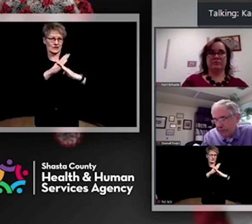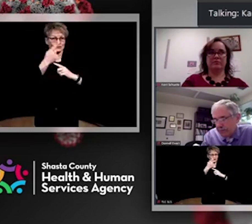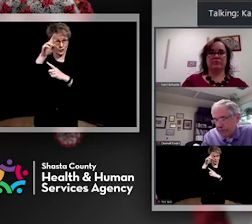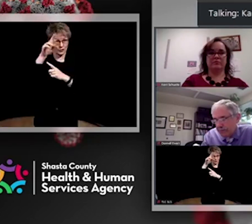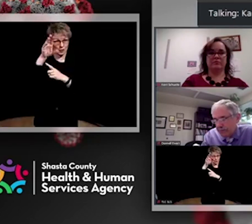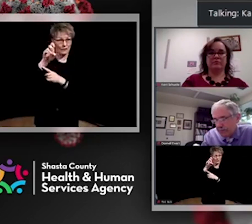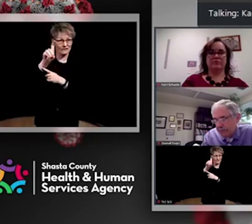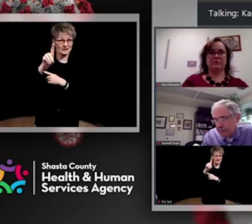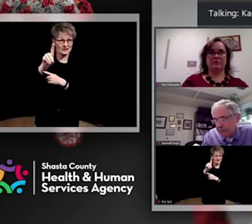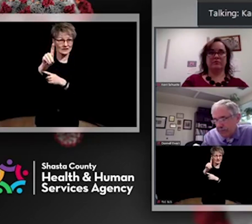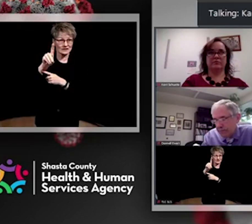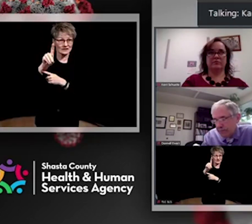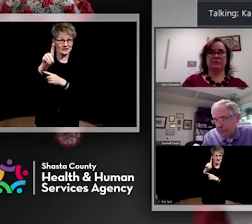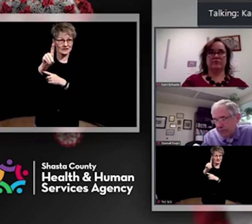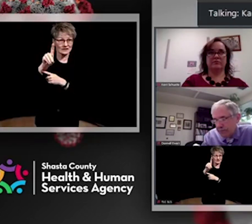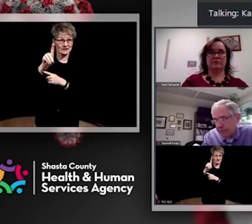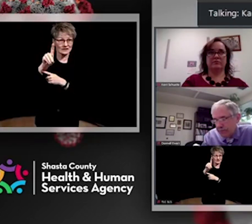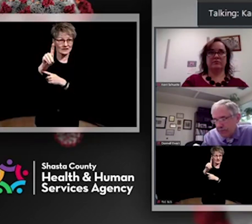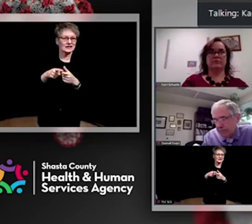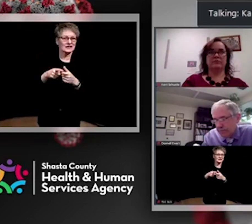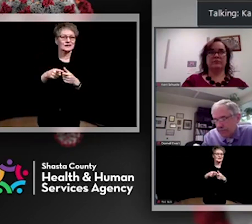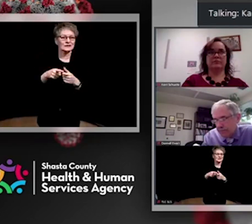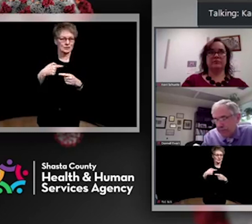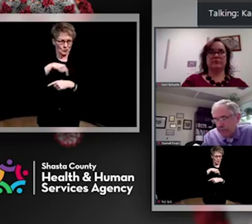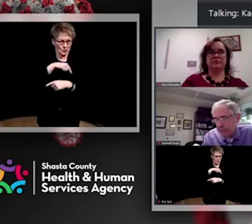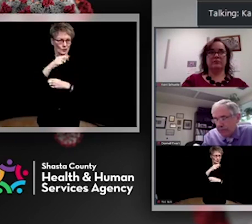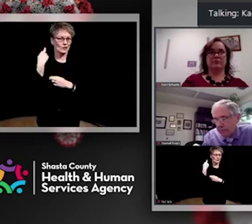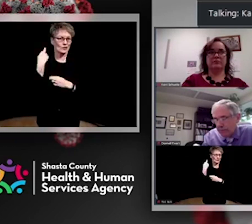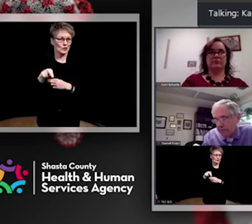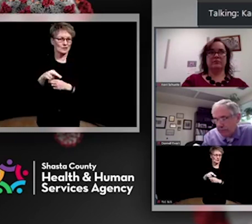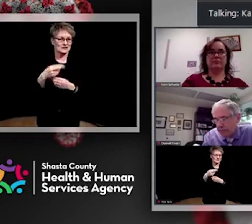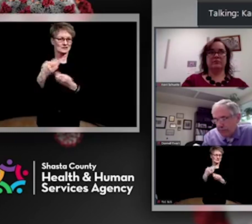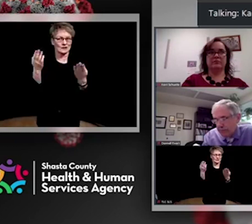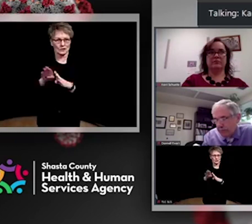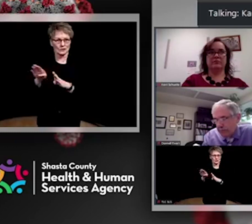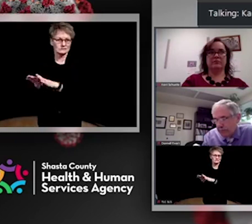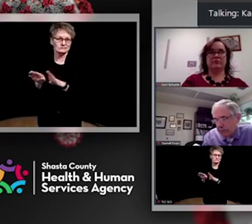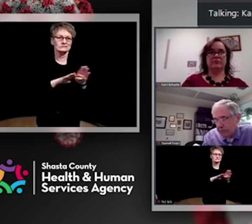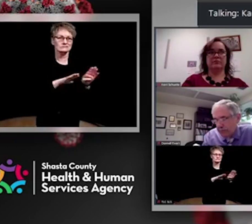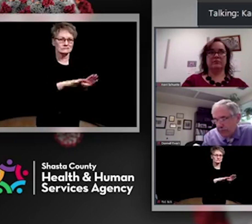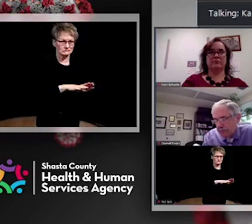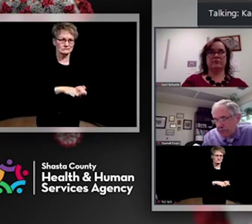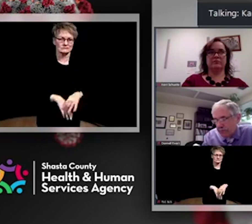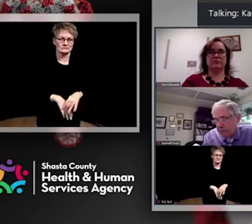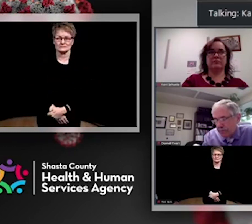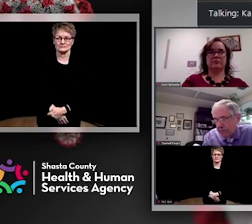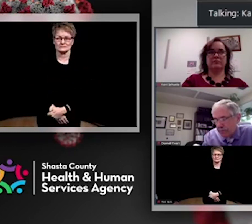Just some extra caution right now. These are all personal choices that we make and